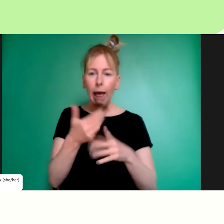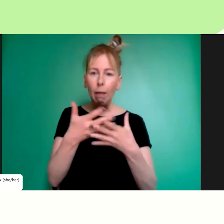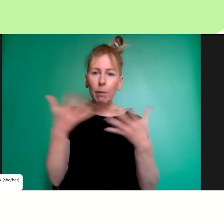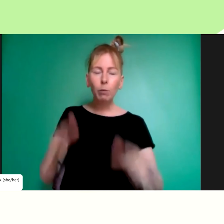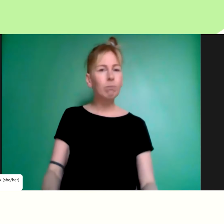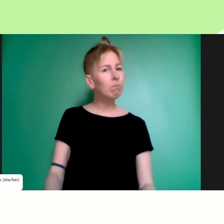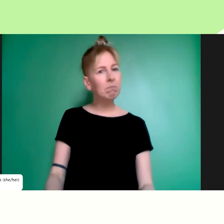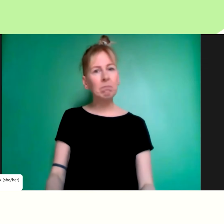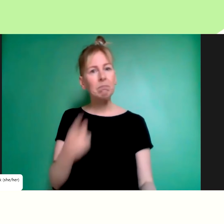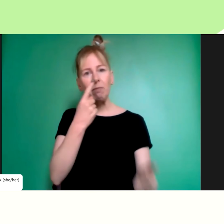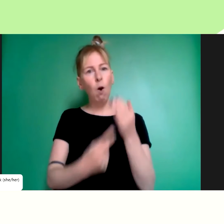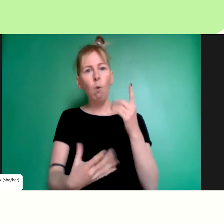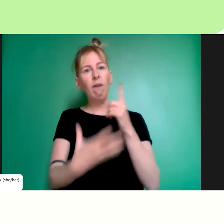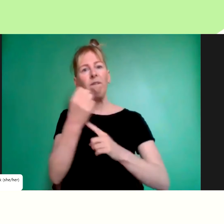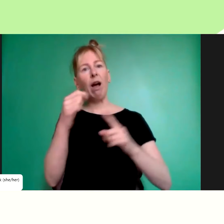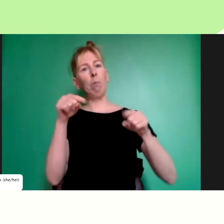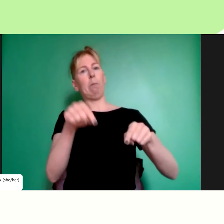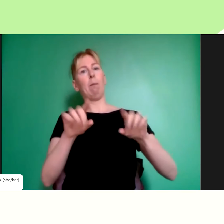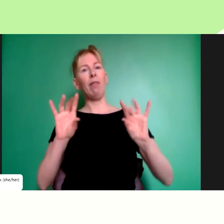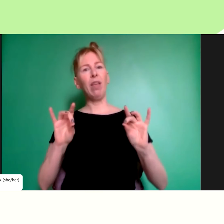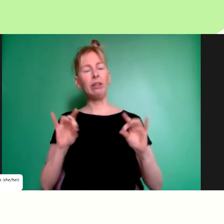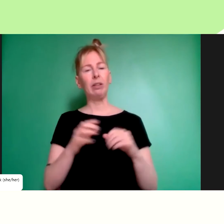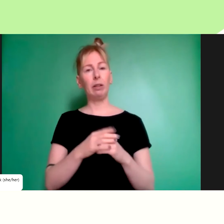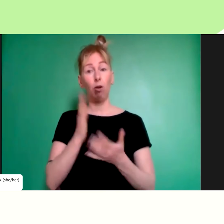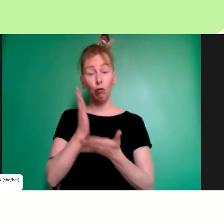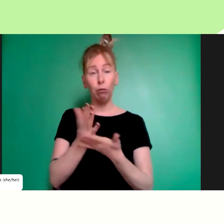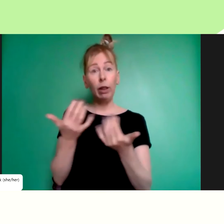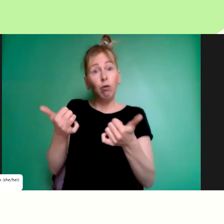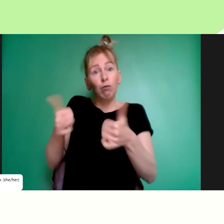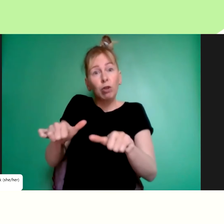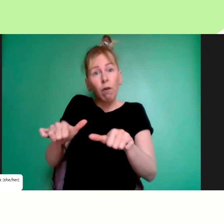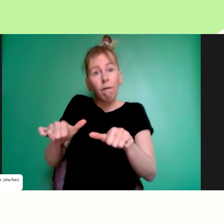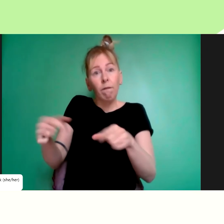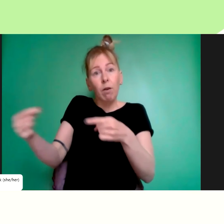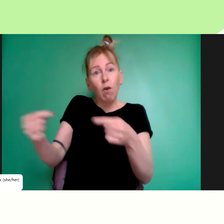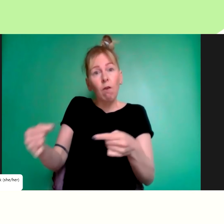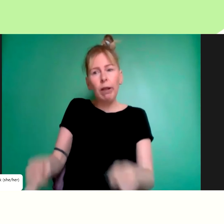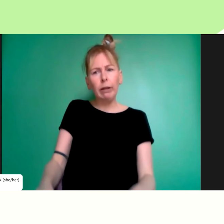actually even do much to resolve the conflict, because people still come away from the process,